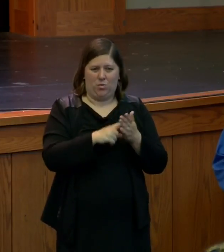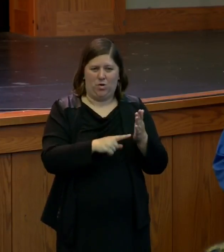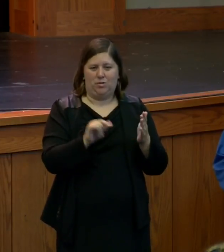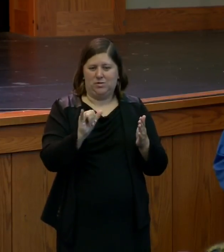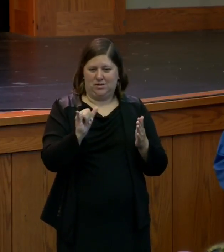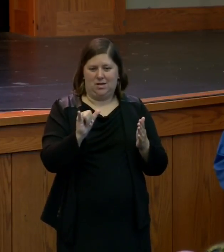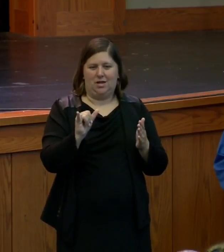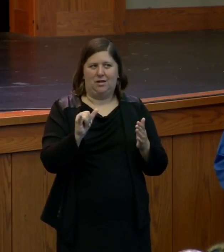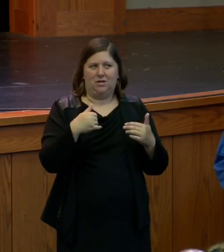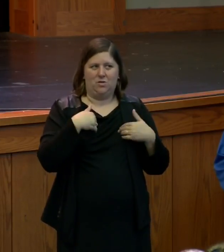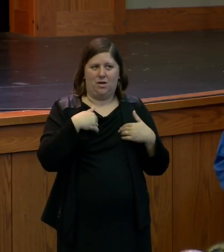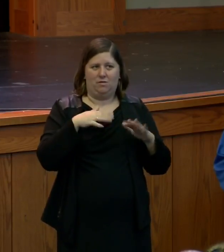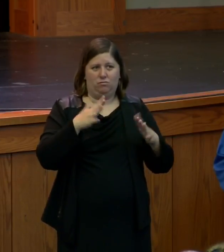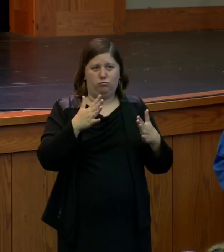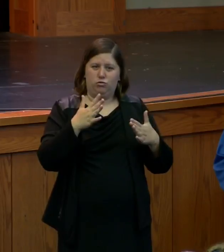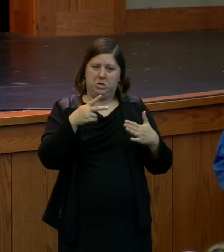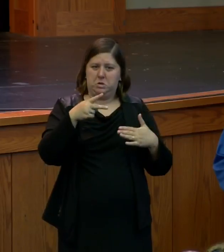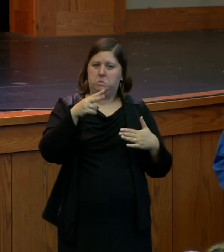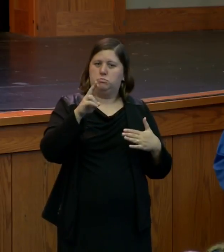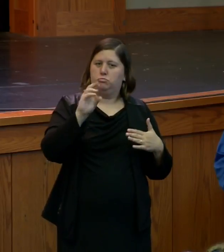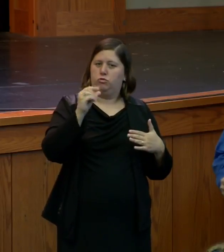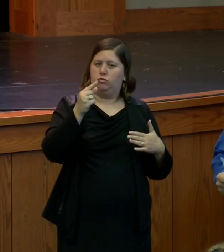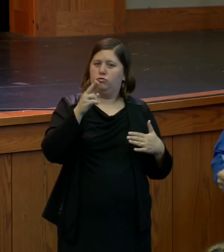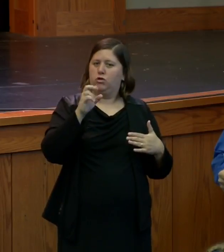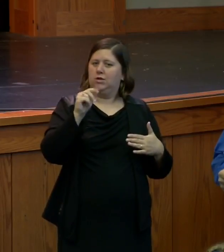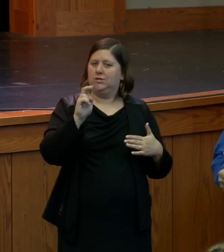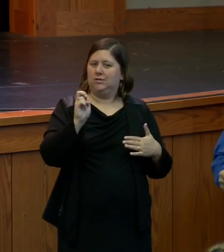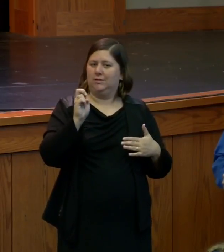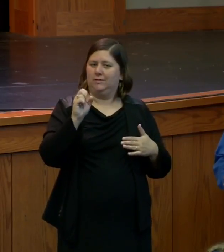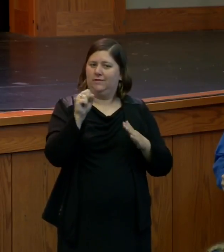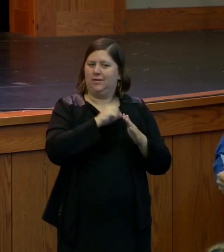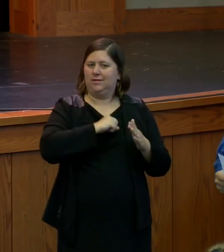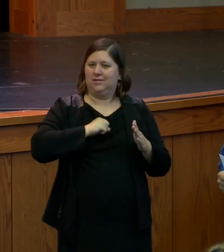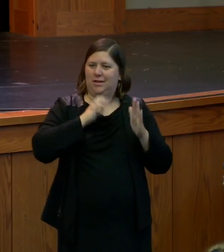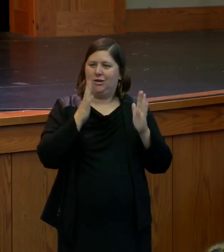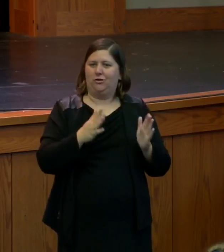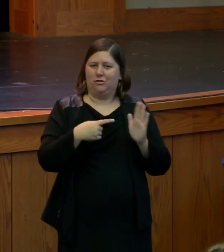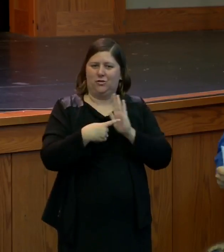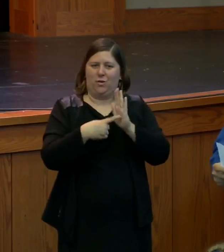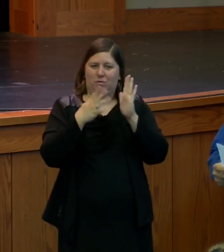HAVE SOME FAIRLY PROGRESSIVE SENATORS AND REPRESENTATIVES,